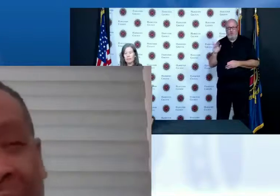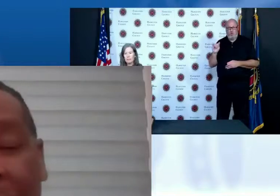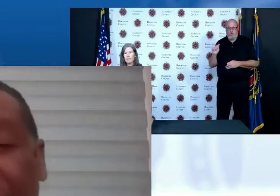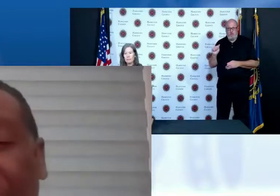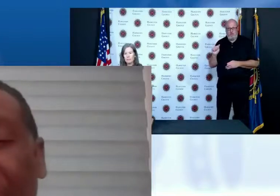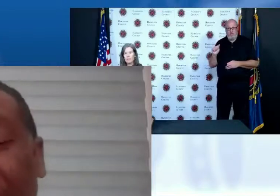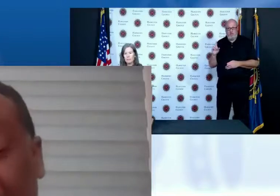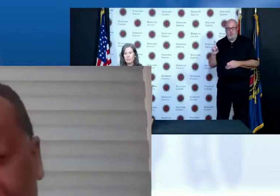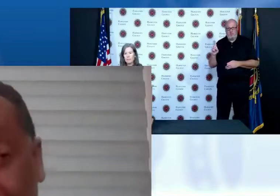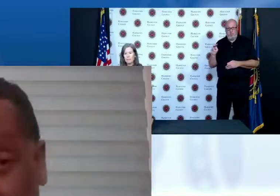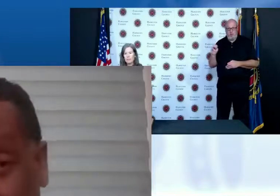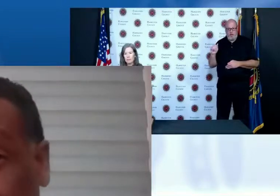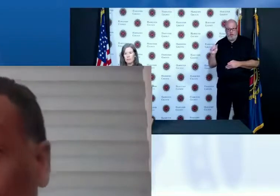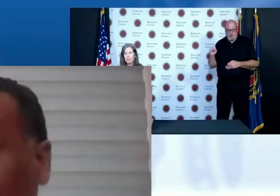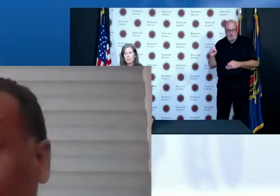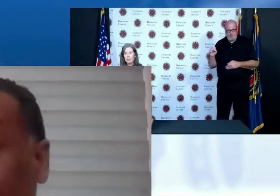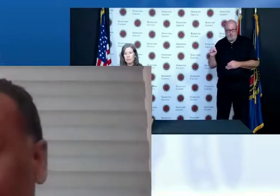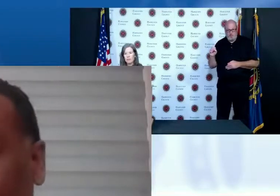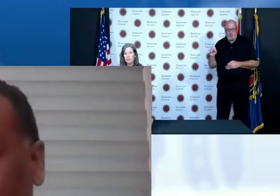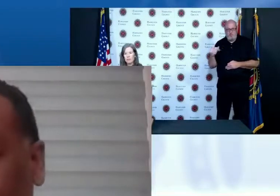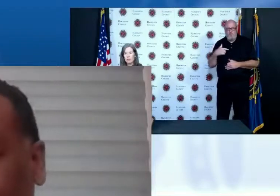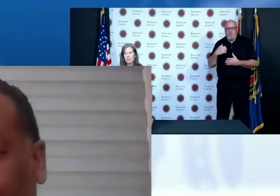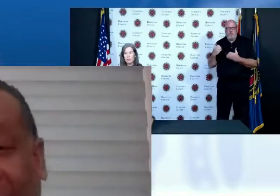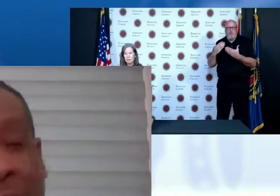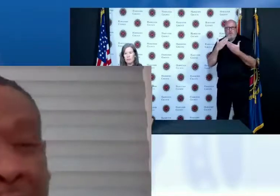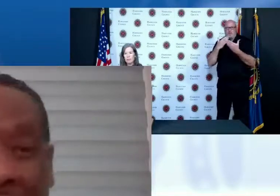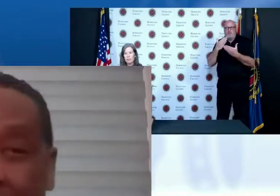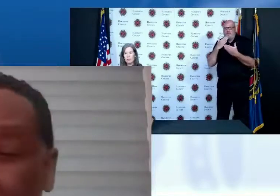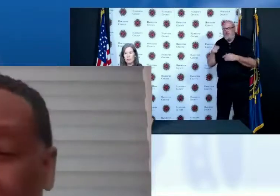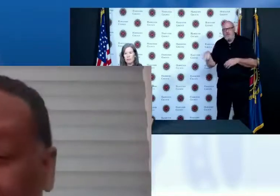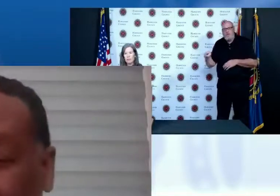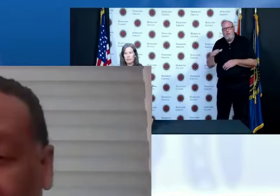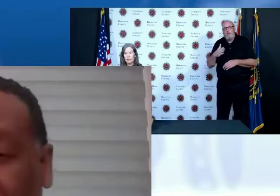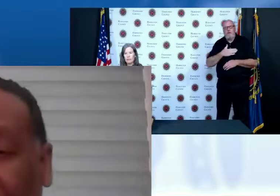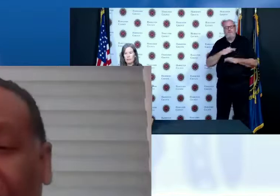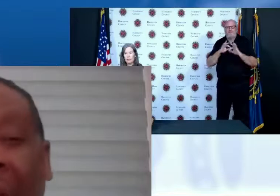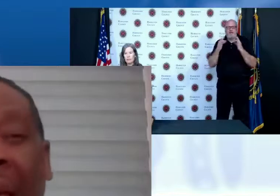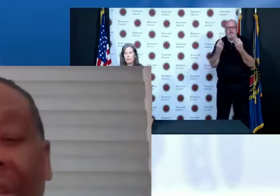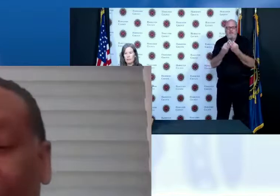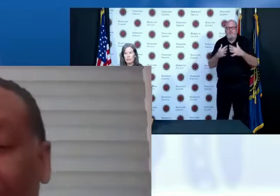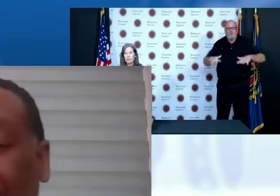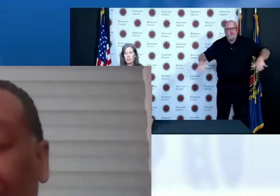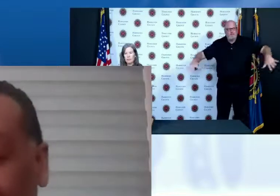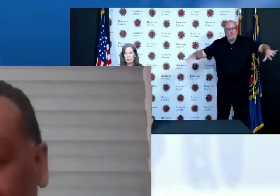dealing with similar tragedies the verdict is in but the work is far from over and as we exhale